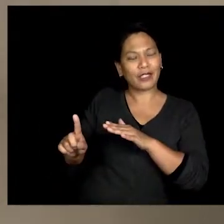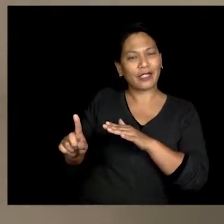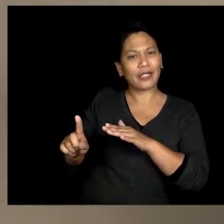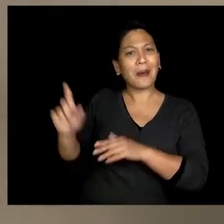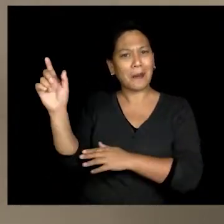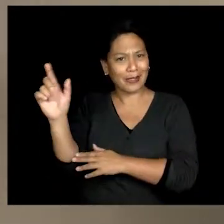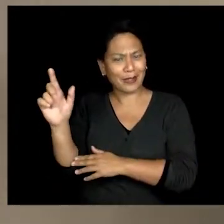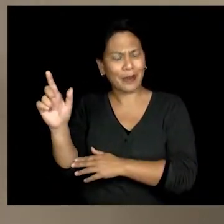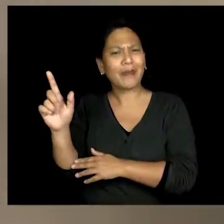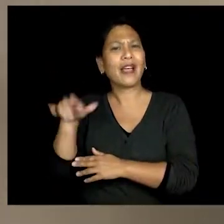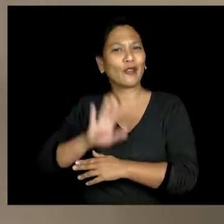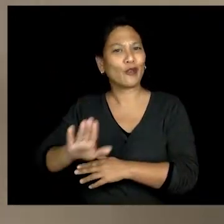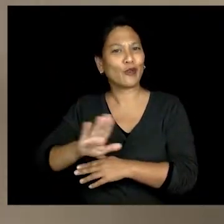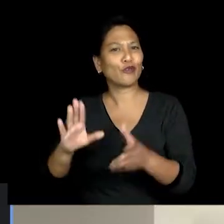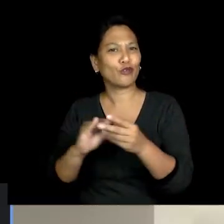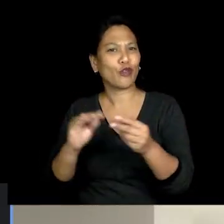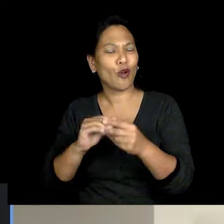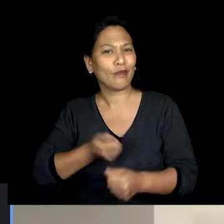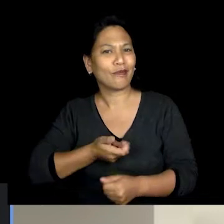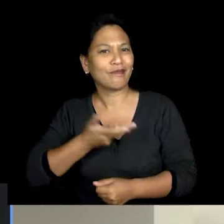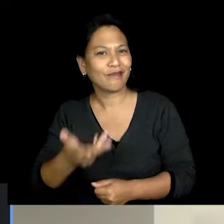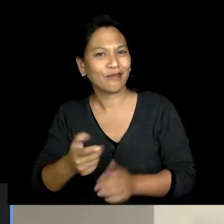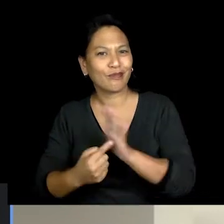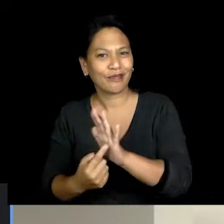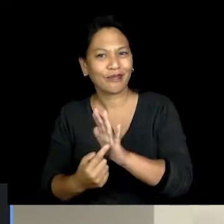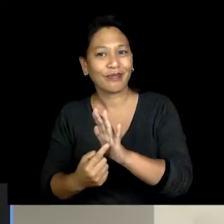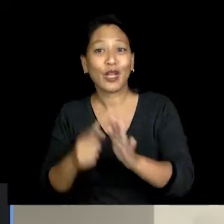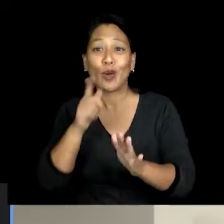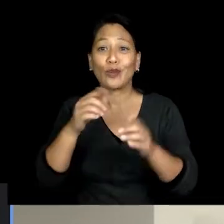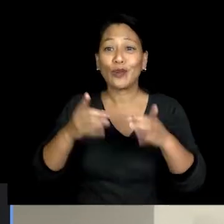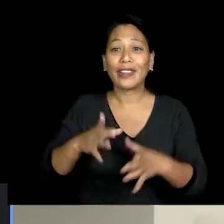their Muslim refugee experience, and is also directed by Ottawa's own, Bronwyn Steinberg.